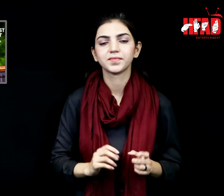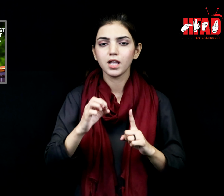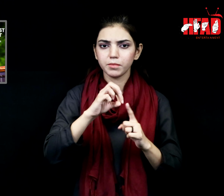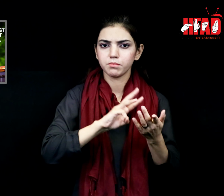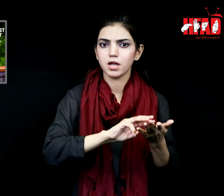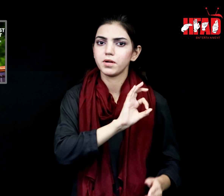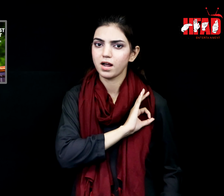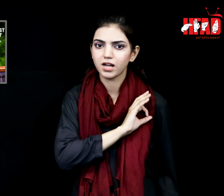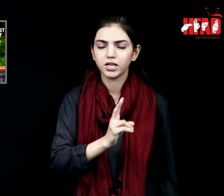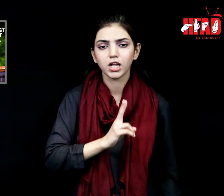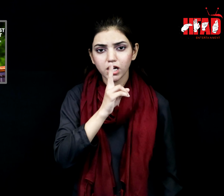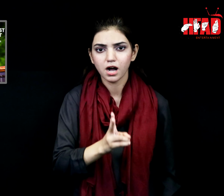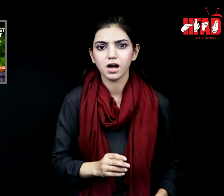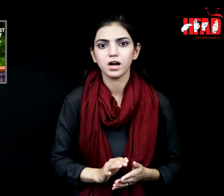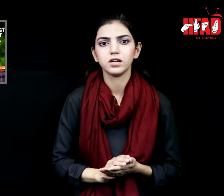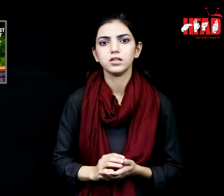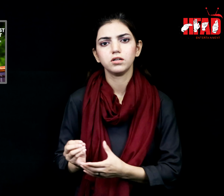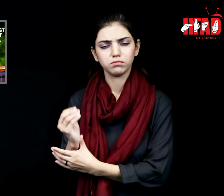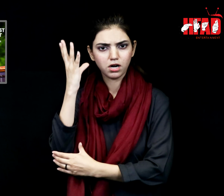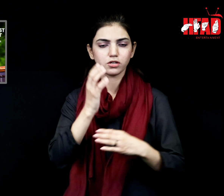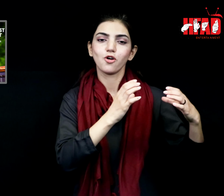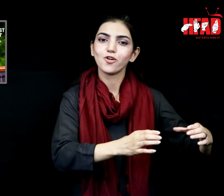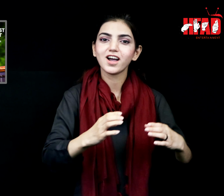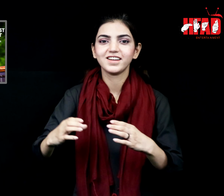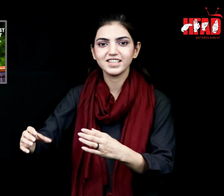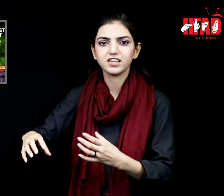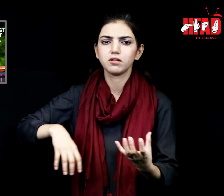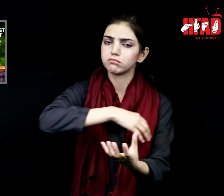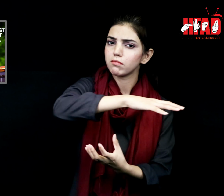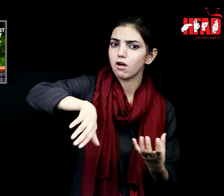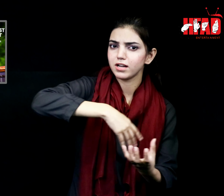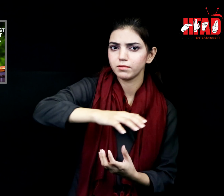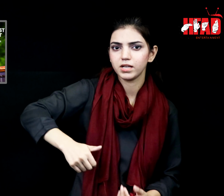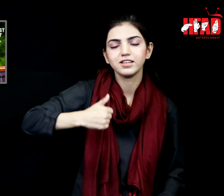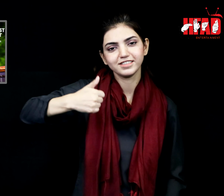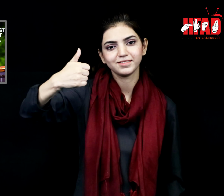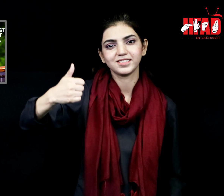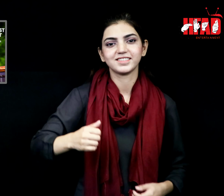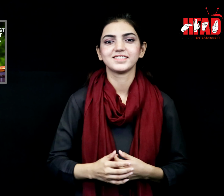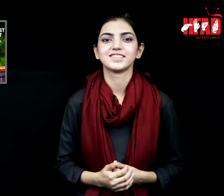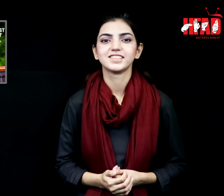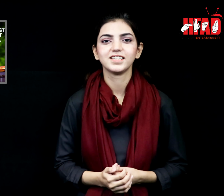He said that planting trees will bring betterment in environment.